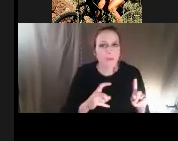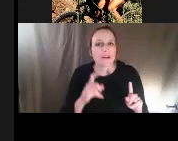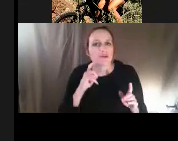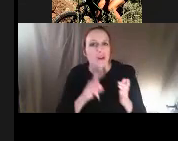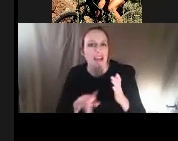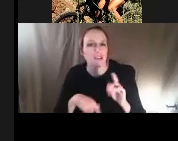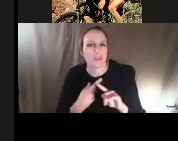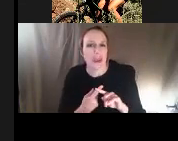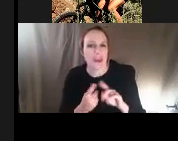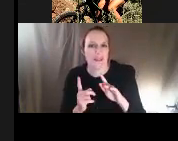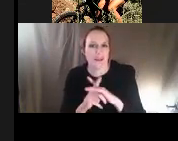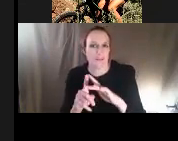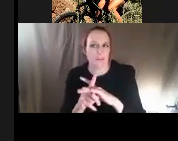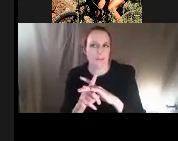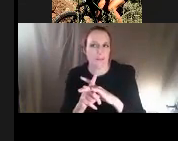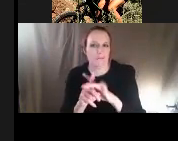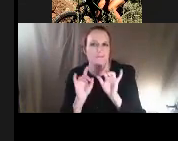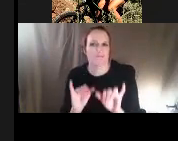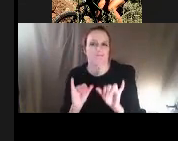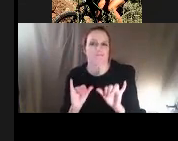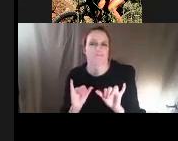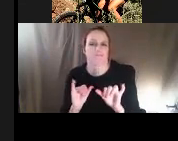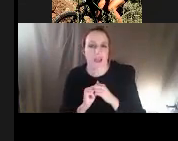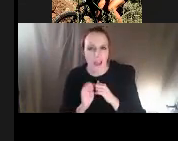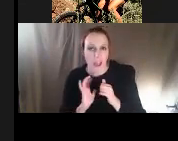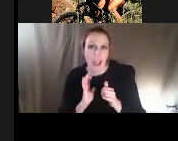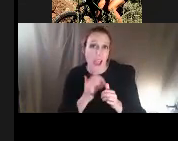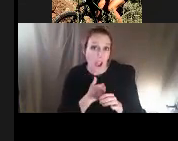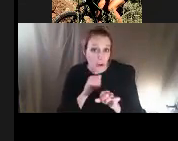Our job is to know what assumptions we make, where